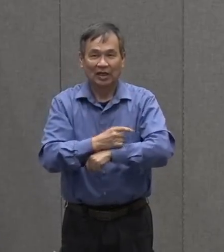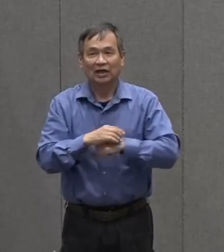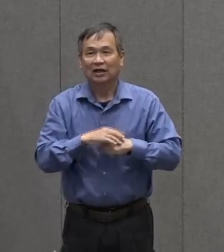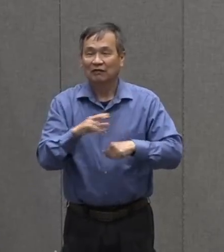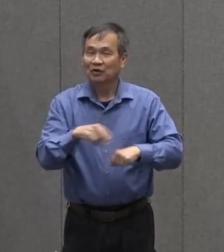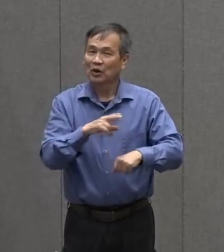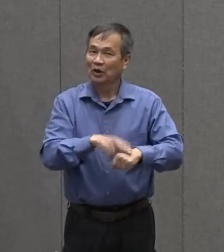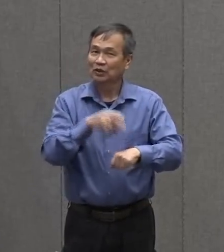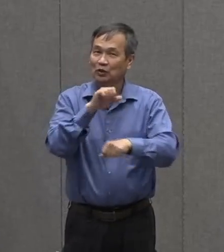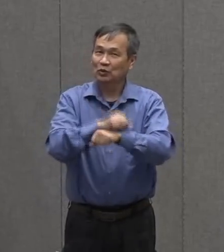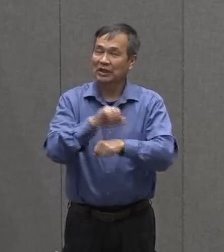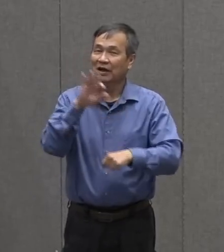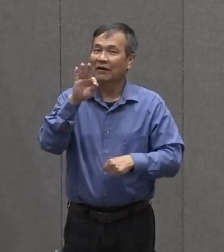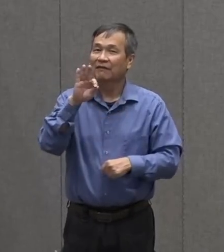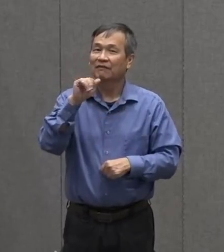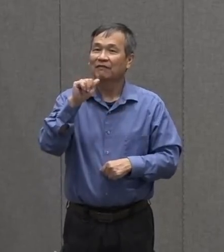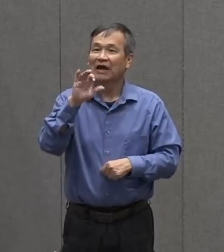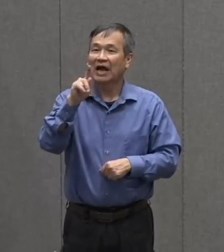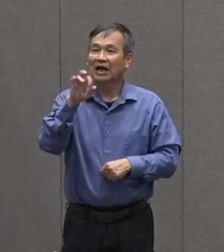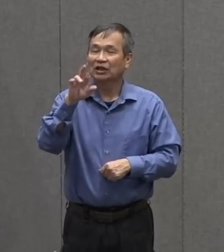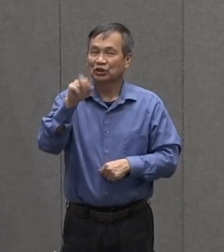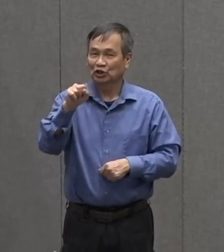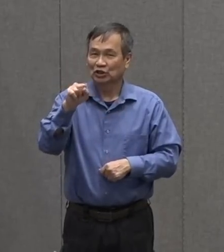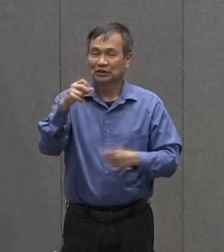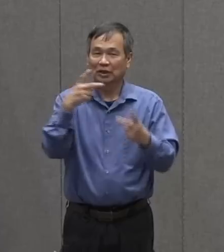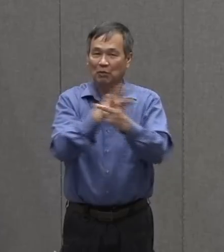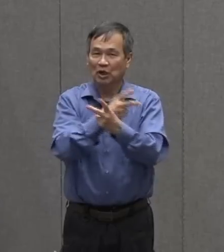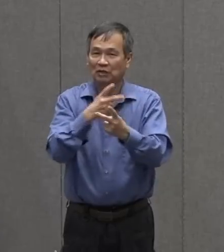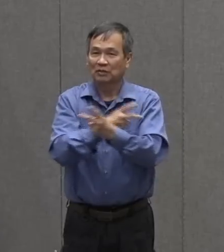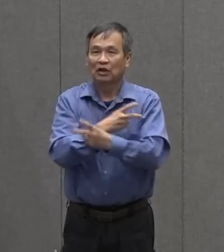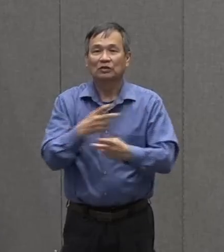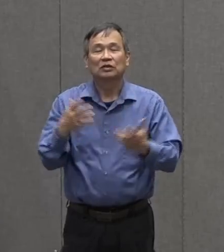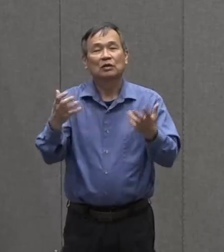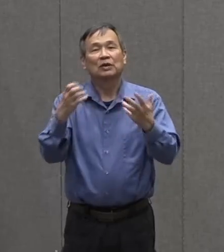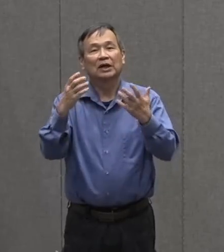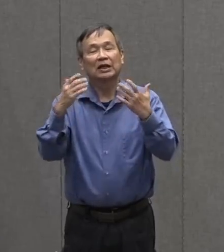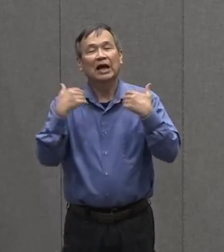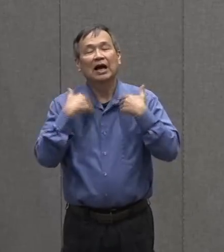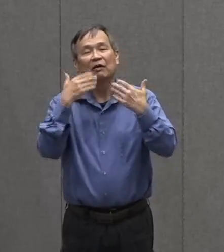and working on factors and multiples. And we wanted to say have a great evening